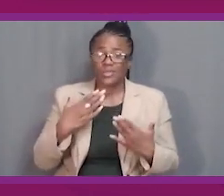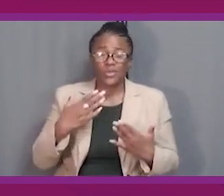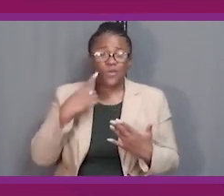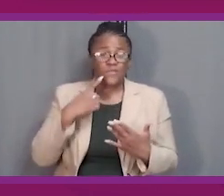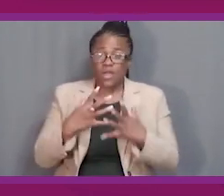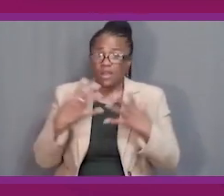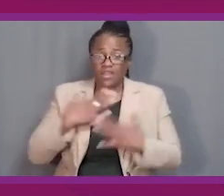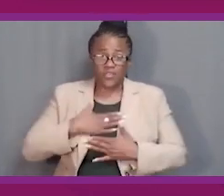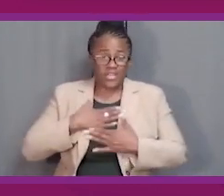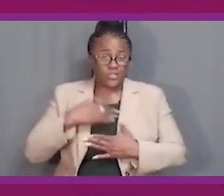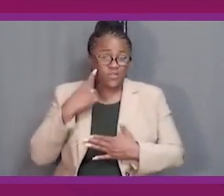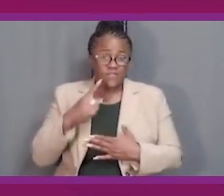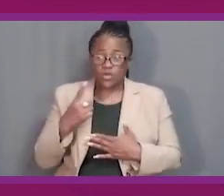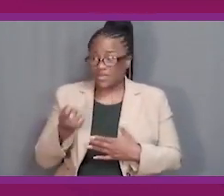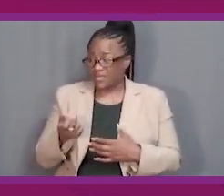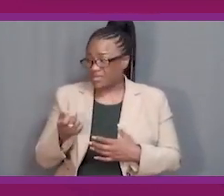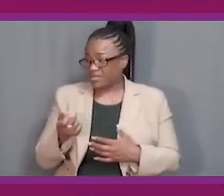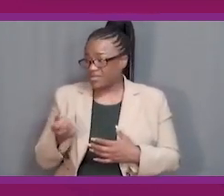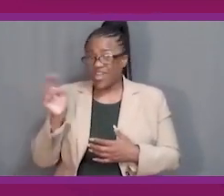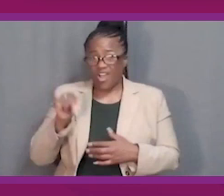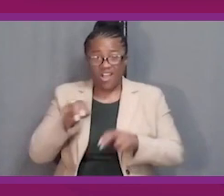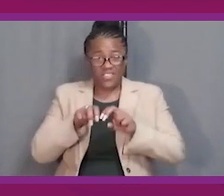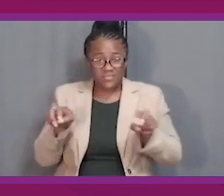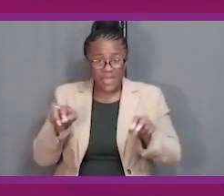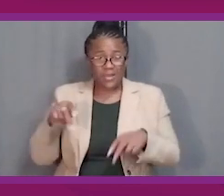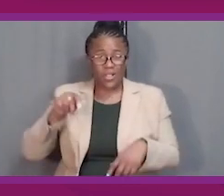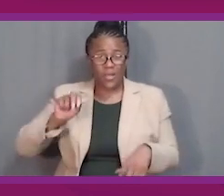hopefully to share some views, but much more importantly to learn. And